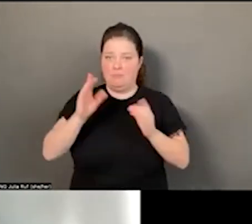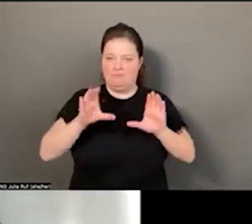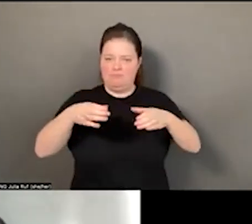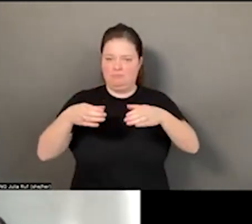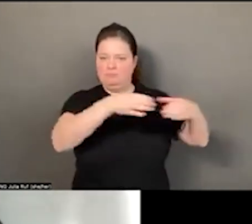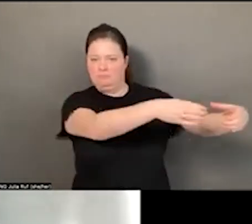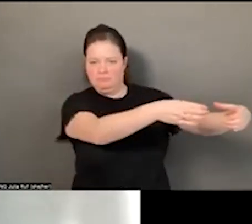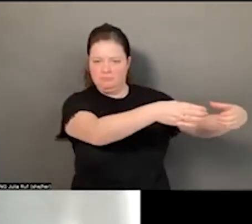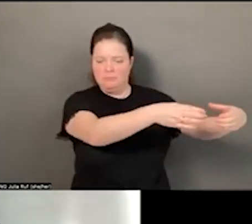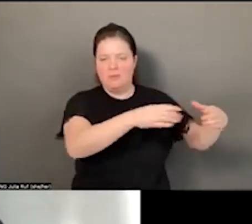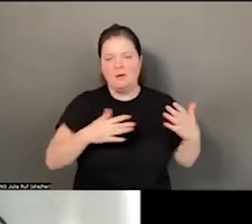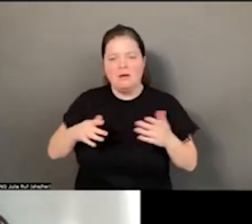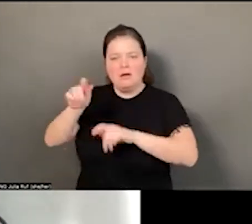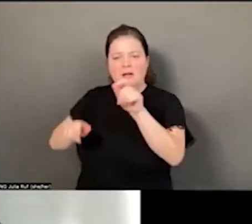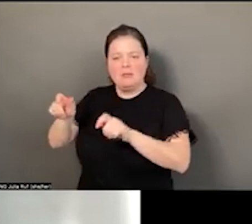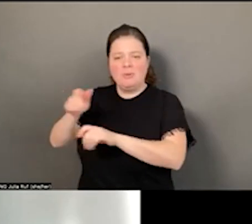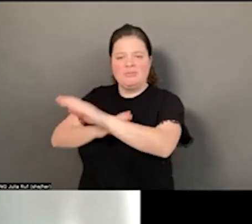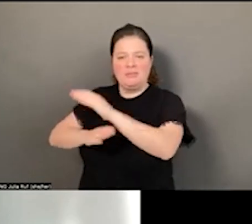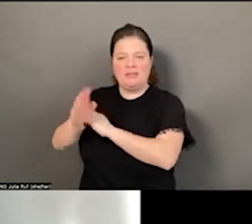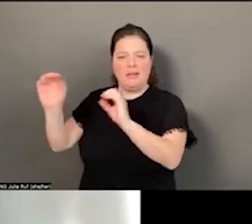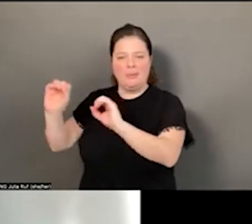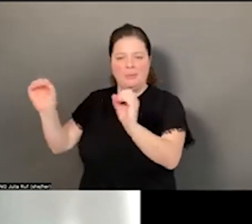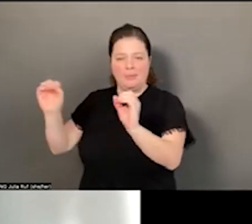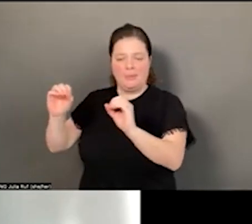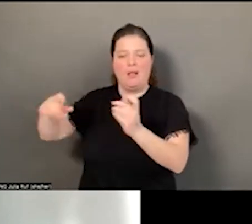to make this transition from institutional to community based living.